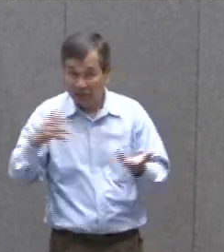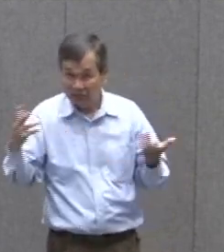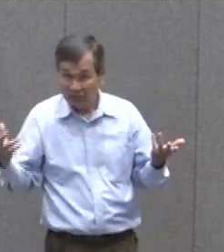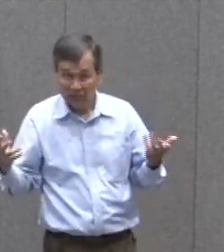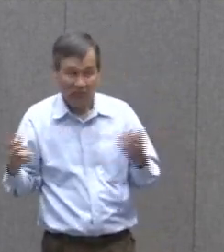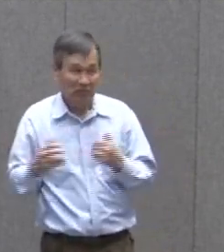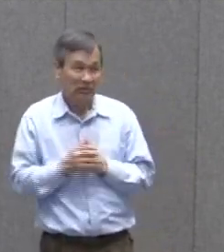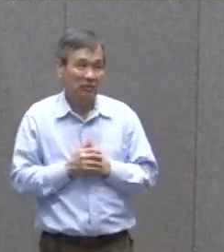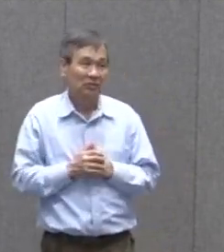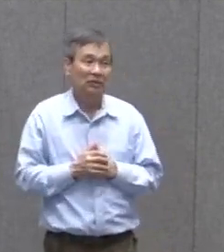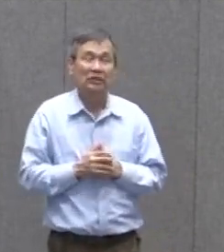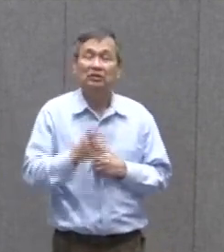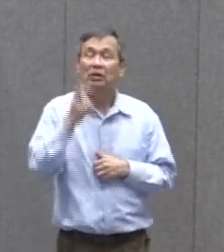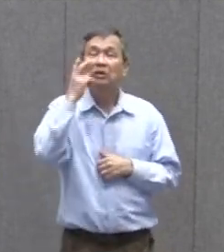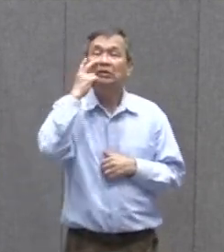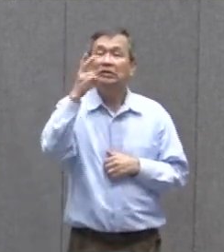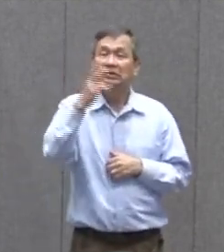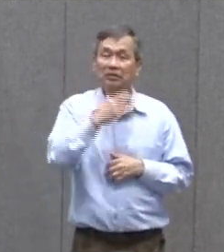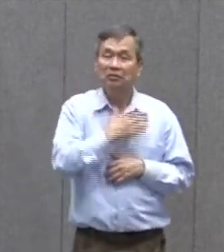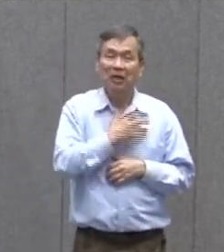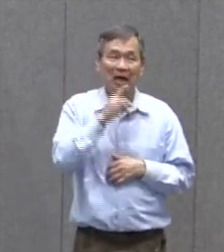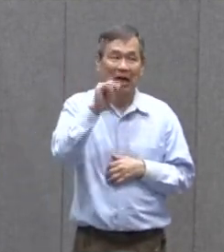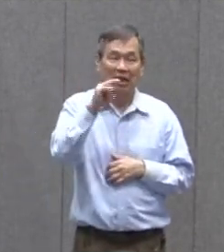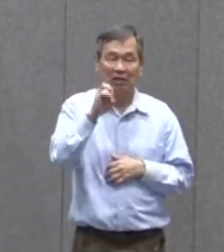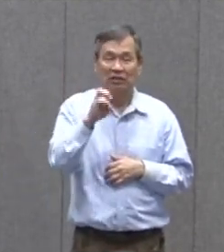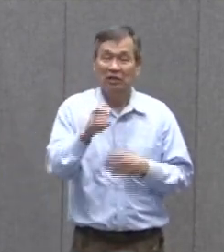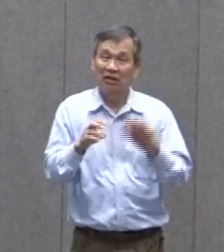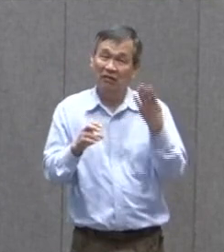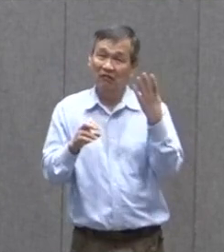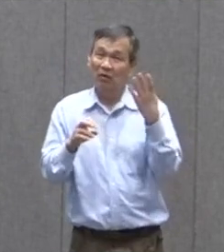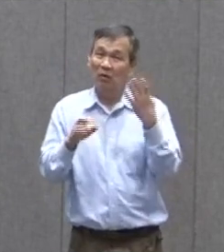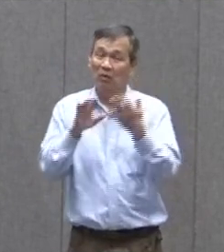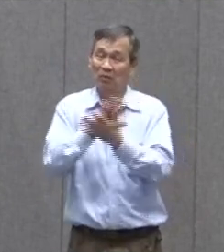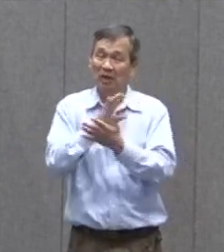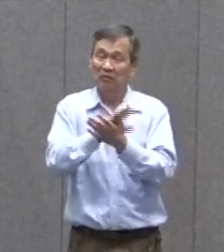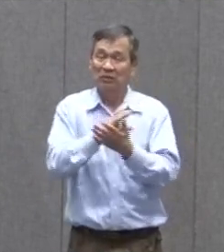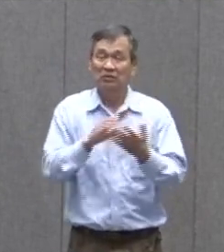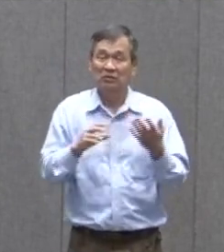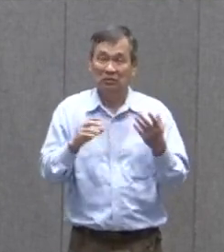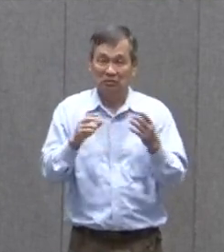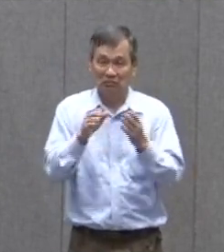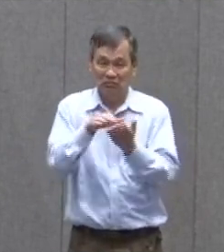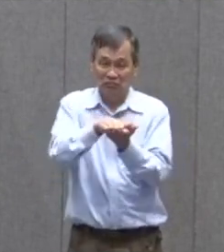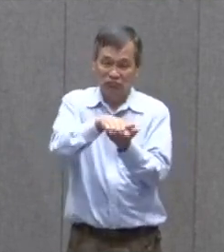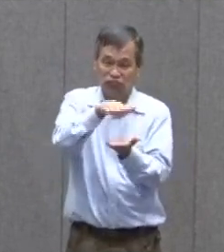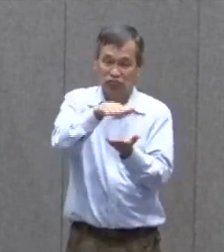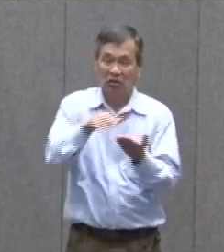So now I'm gonna cut along this line. I'm gonna cut all four pieces of paper at once to save time. You can do them each individually,